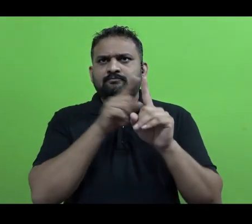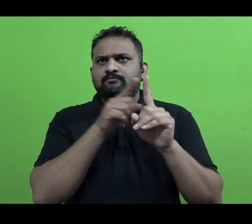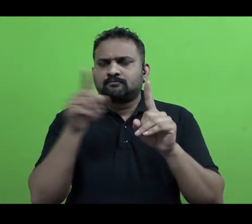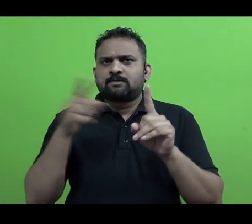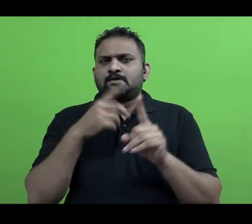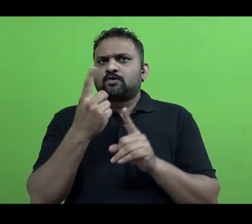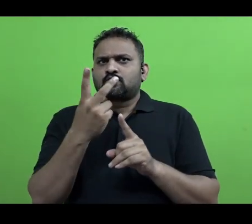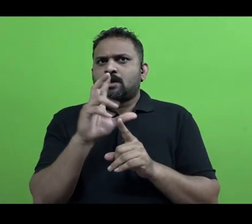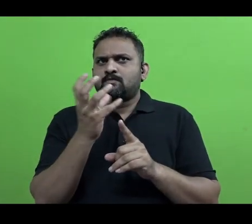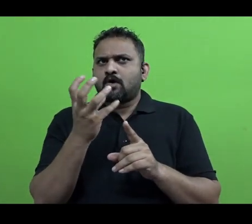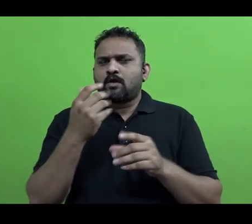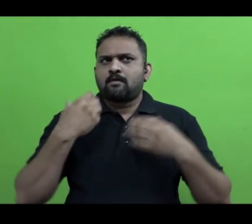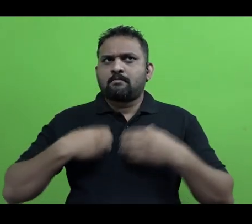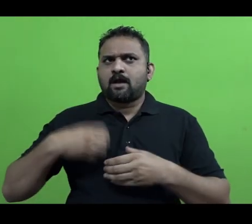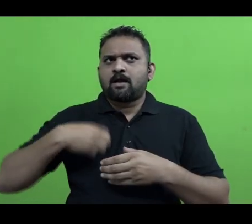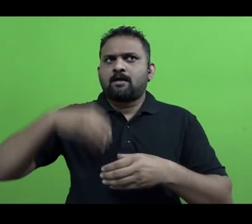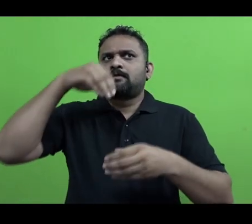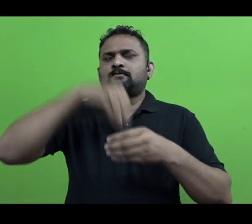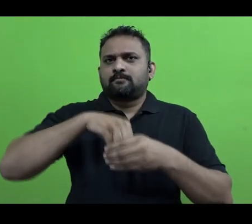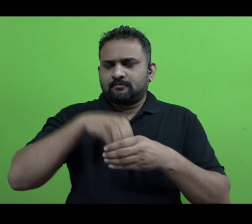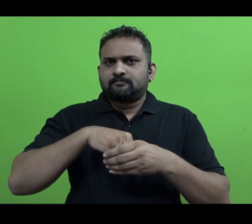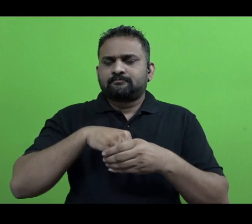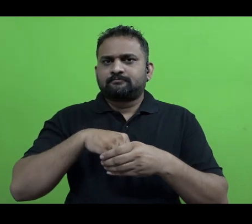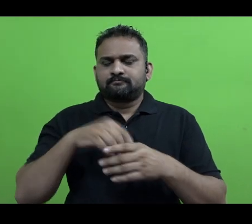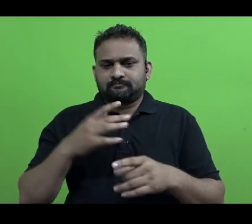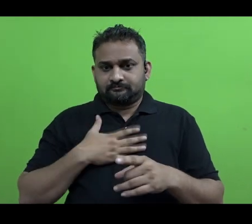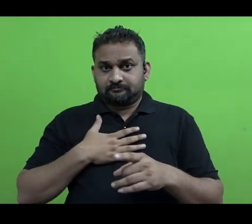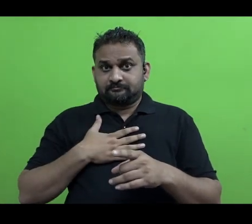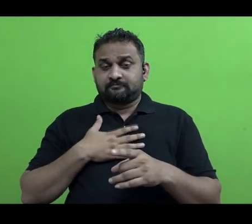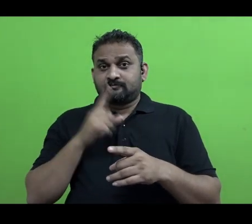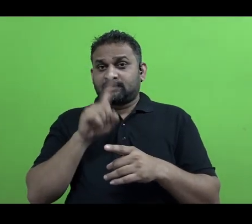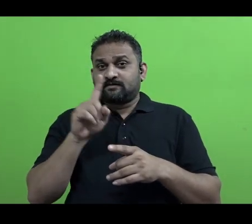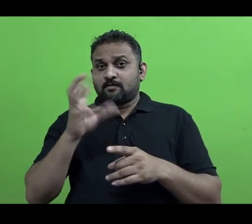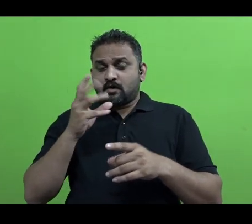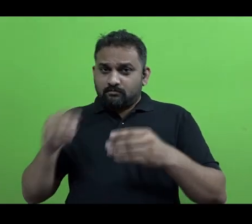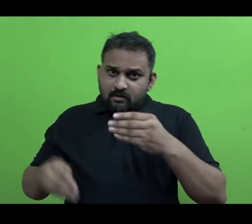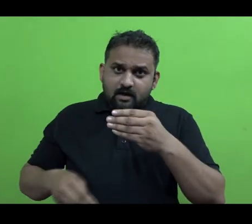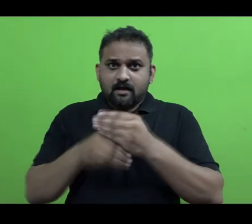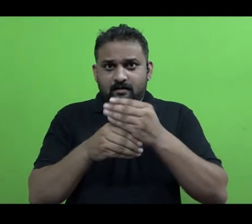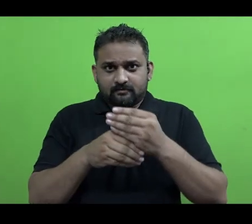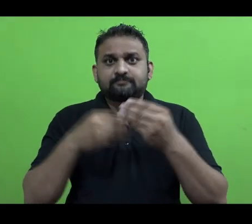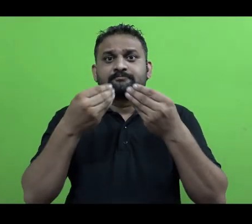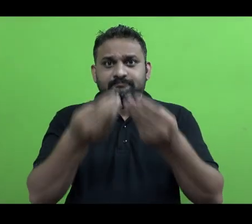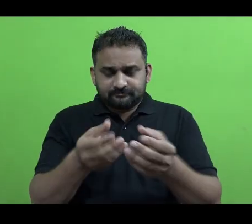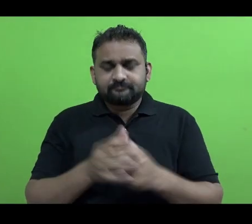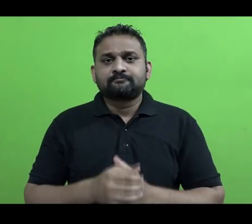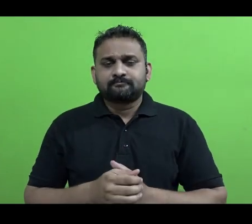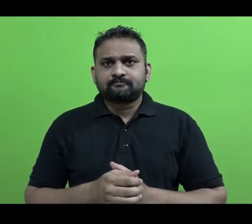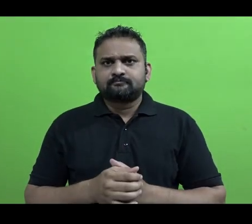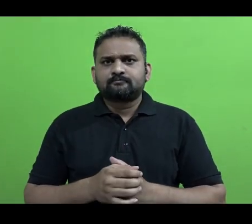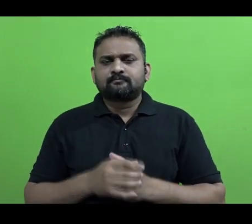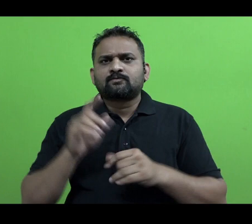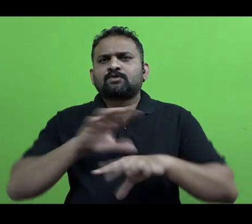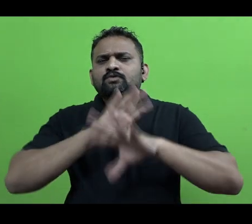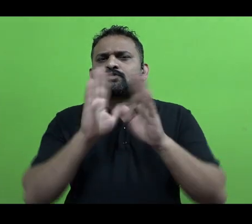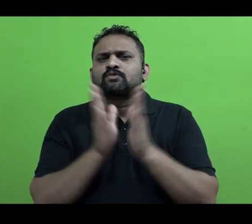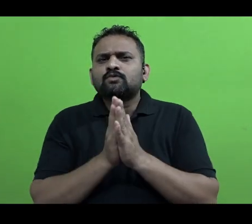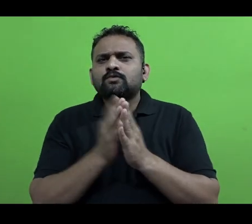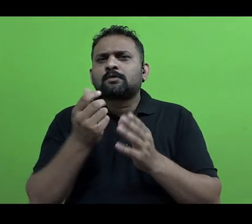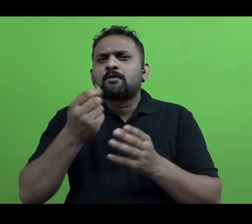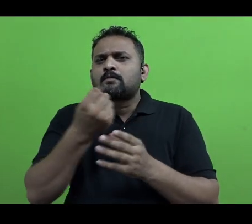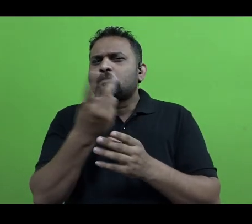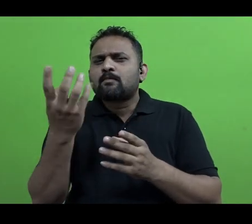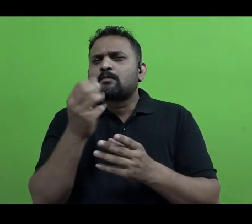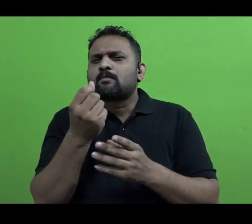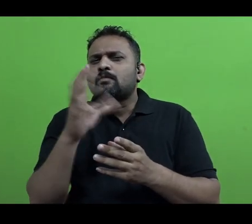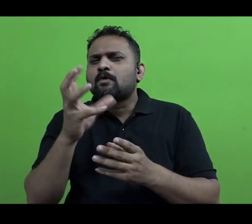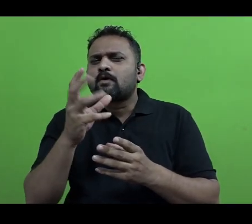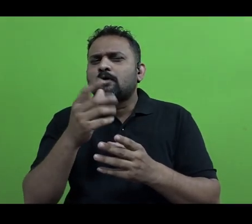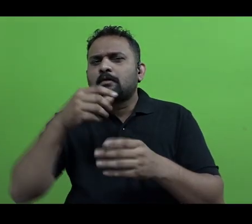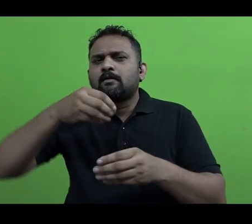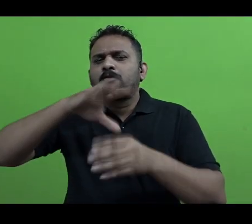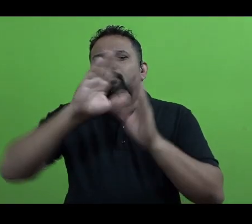There are 12 balls in the bag. I add 11 balls more. How many balls are there in total?